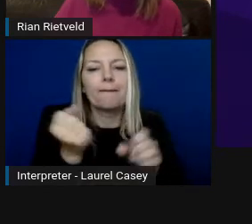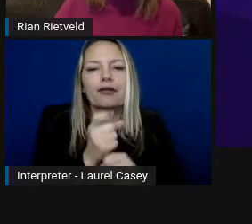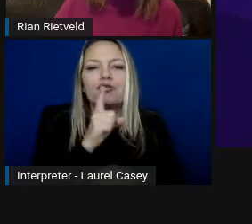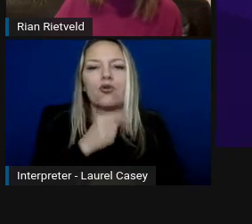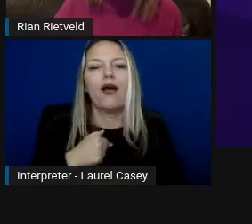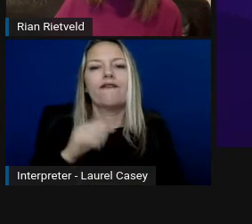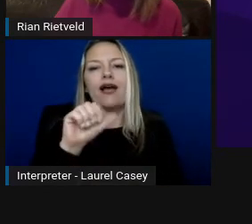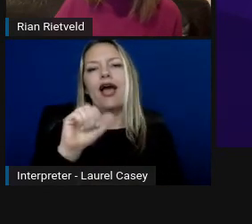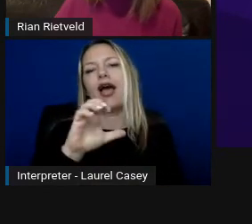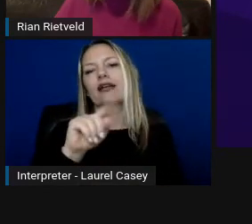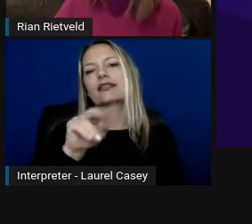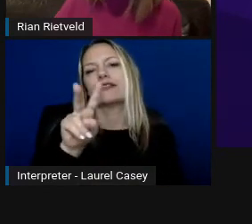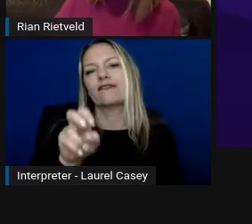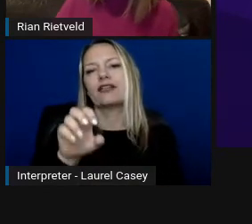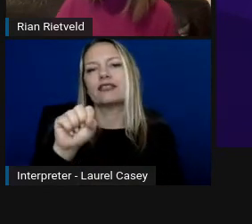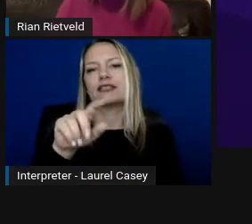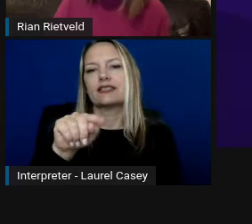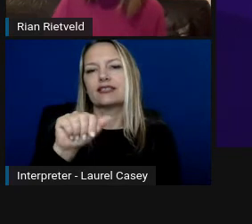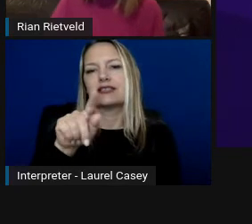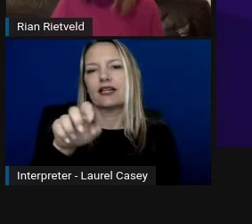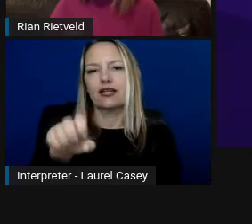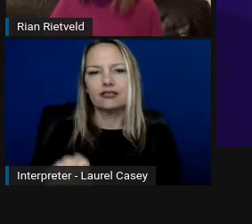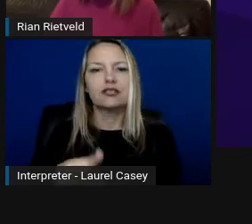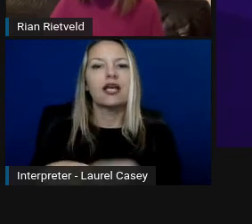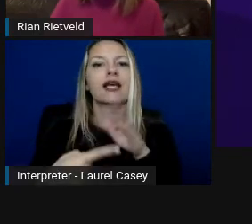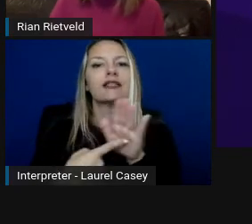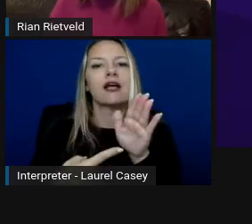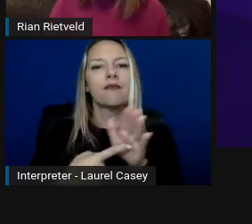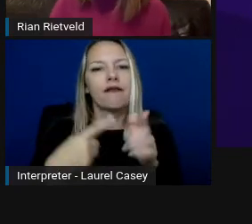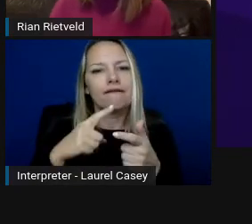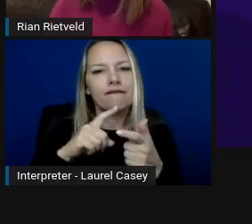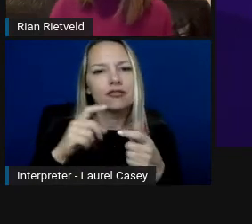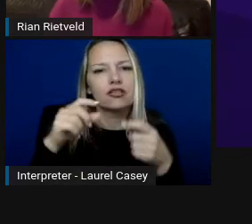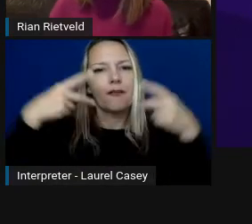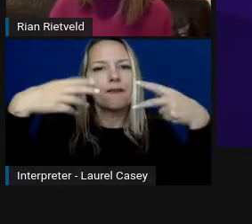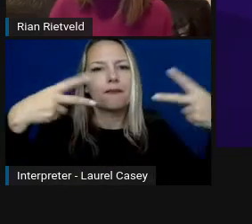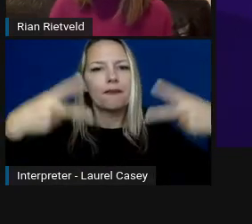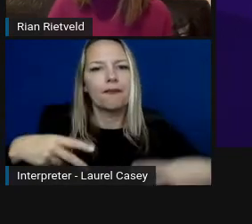Here's an example of some code that I found on w3schools.com,